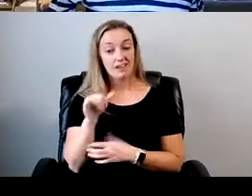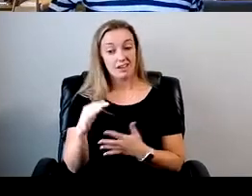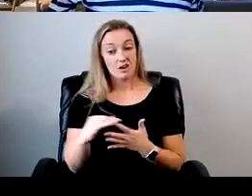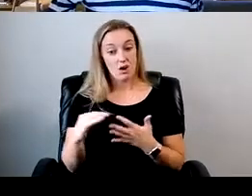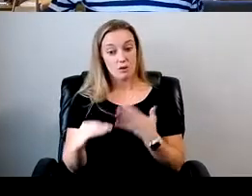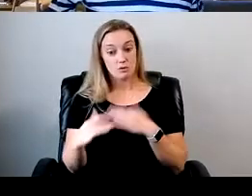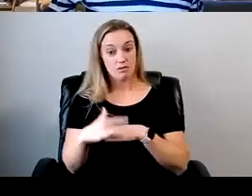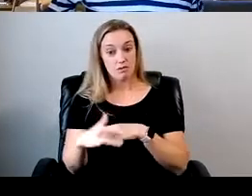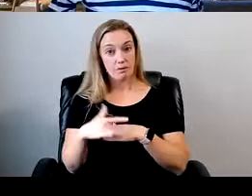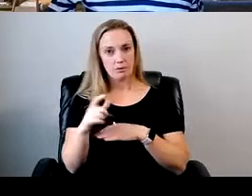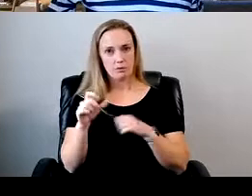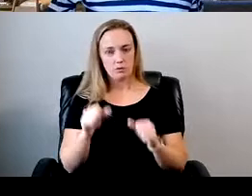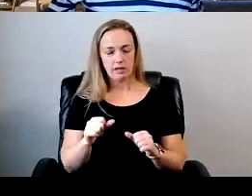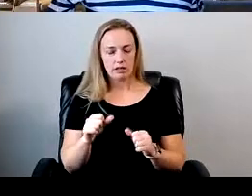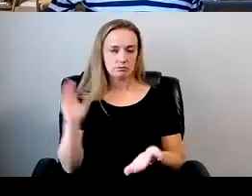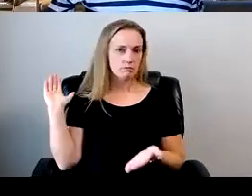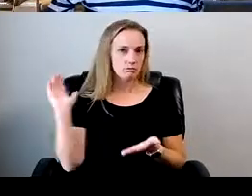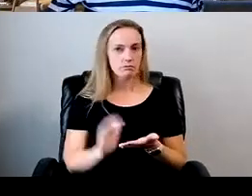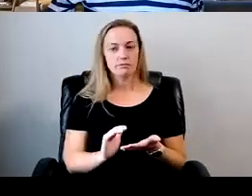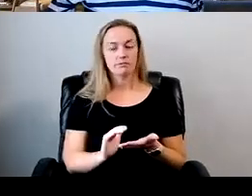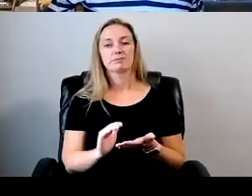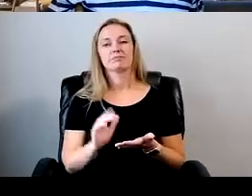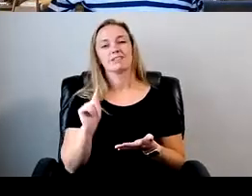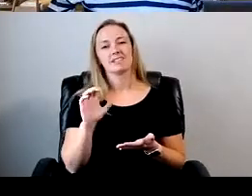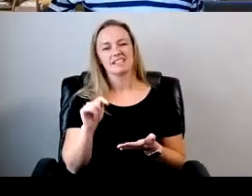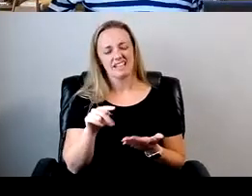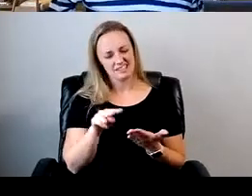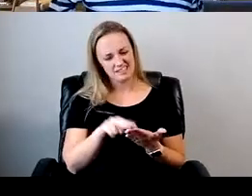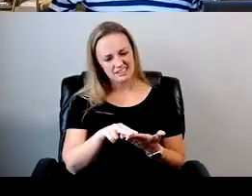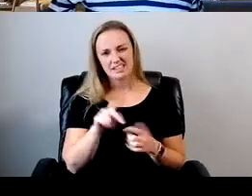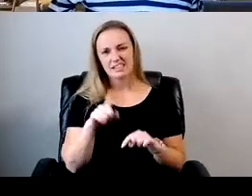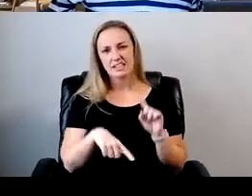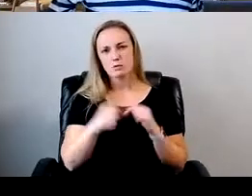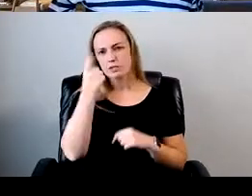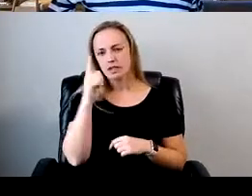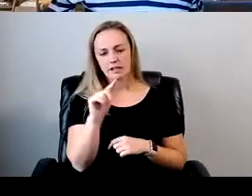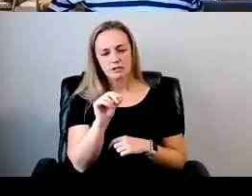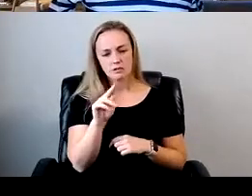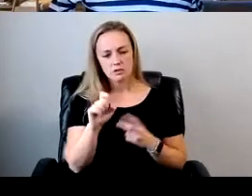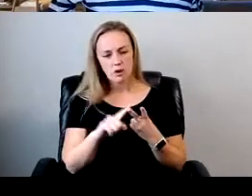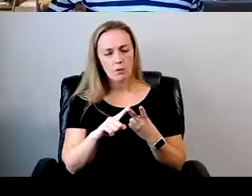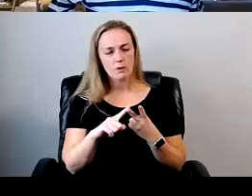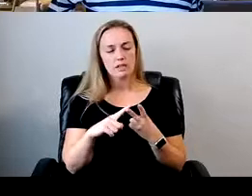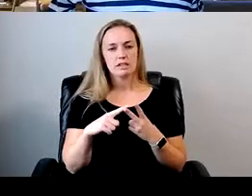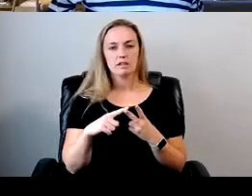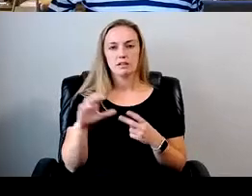you can cut through a lot of, in text you can understand things like tone, context is sort of skewed at times.